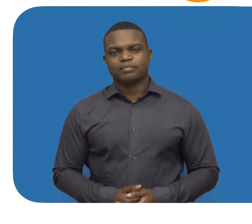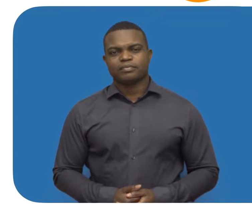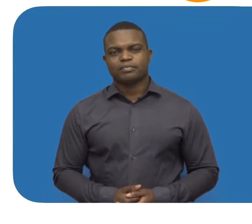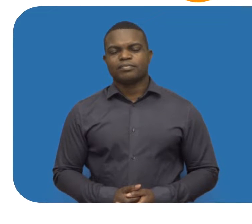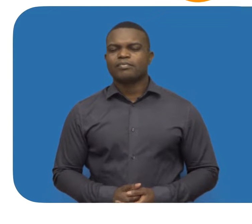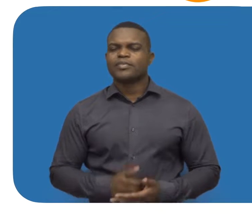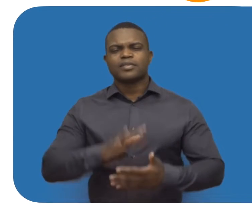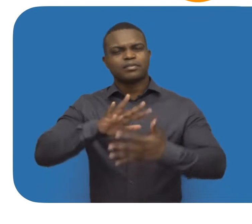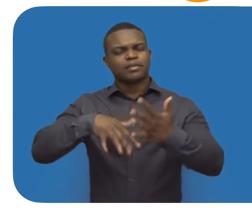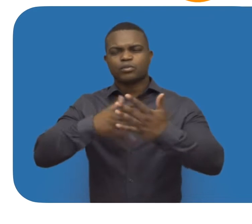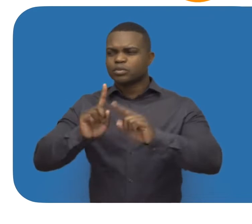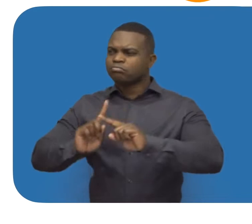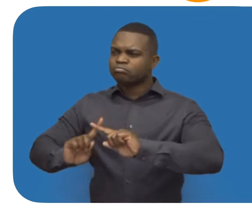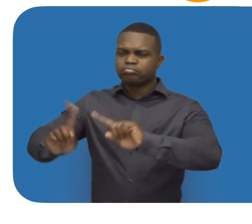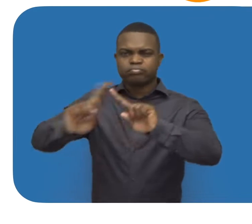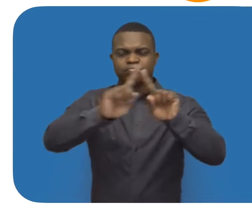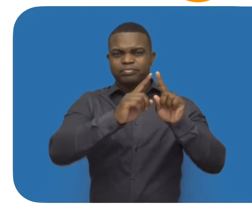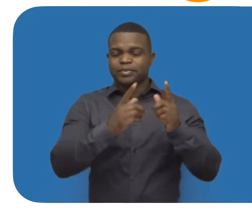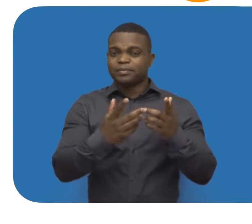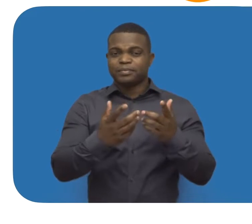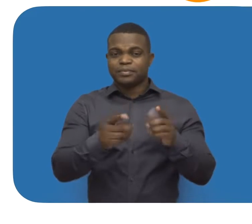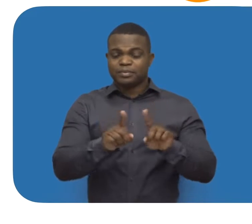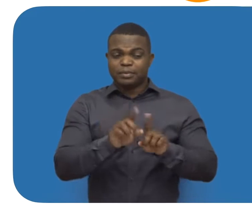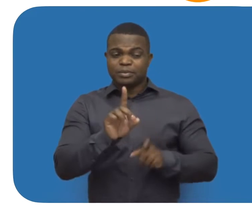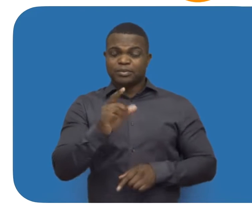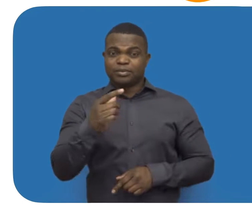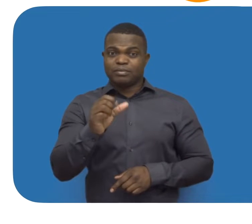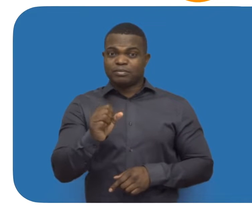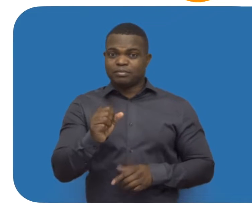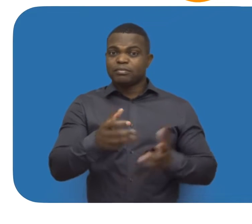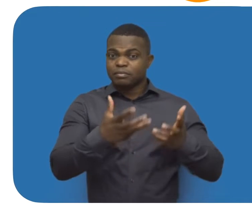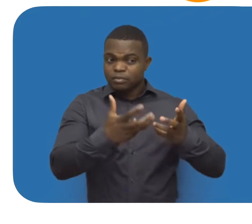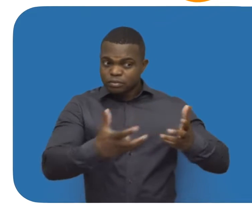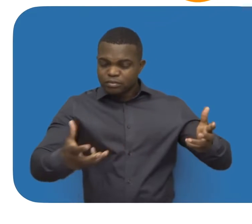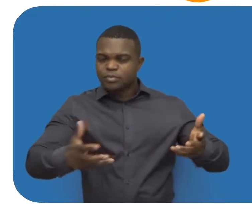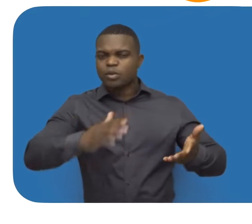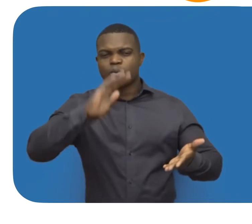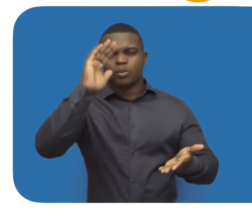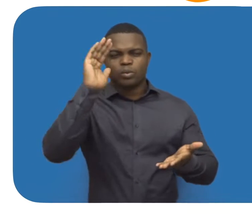As is the case for basically all signed languages, DGS is severely under-resourced